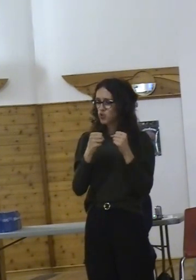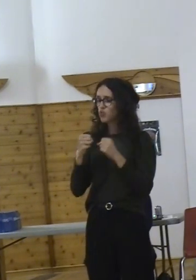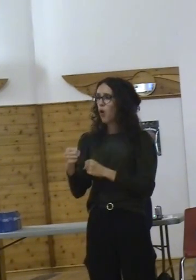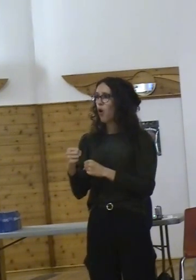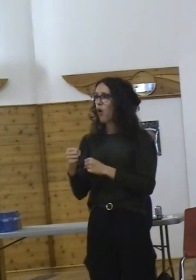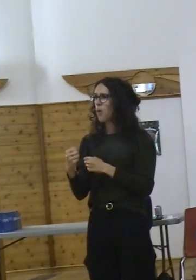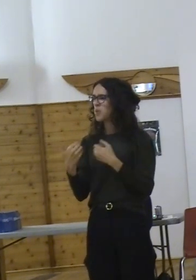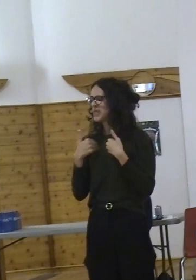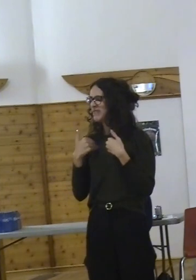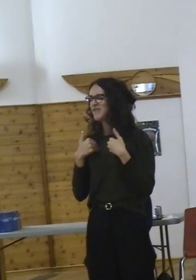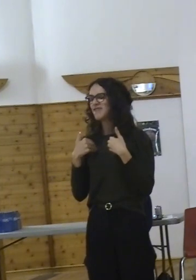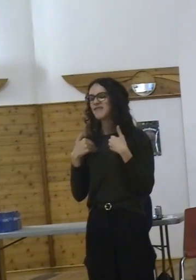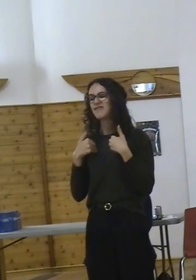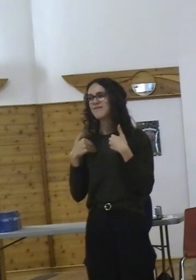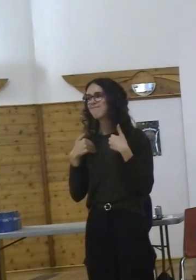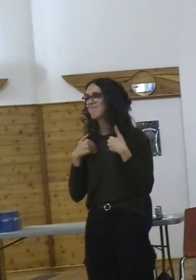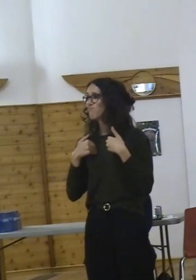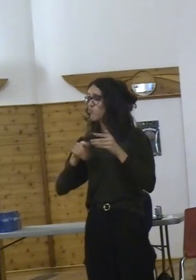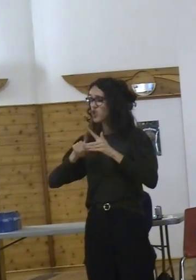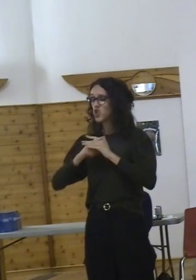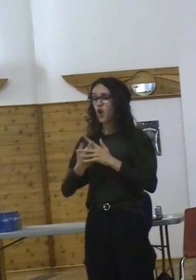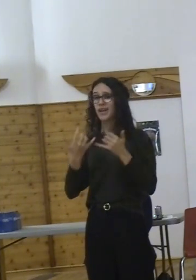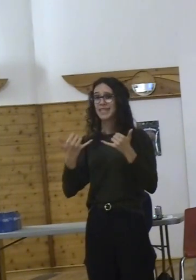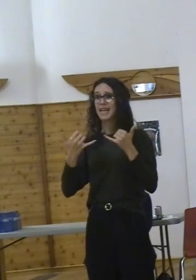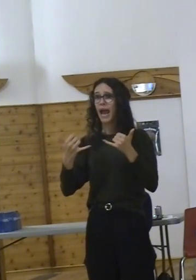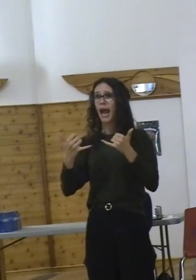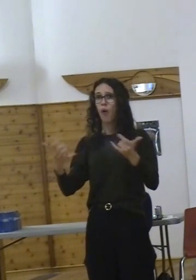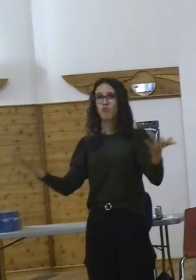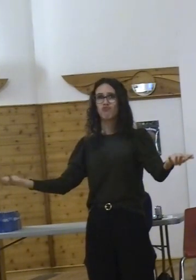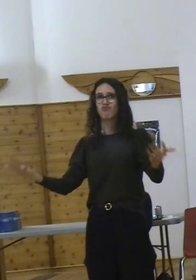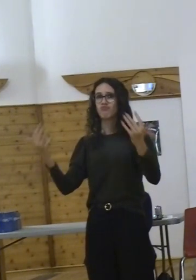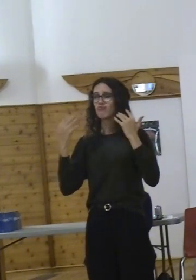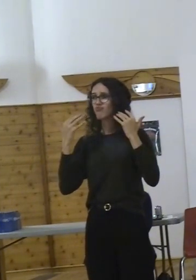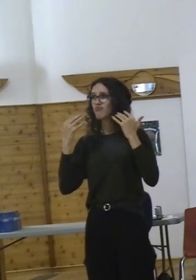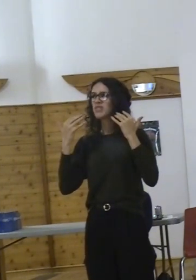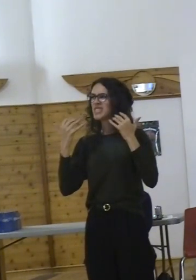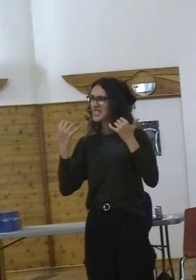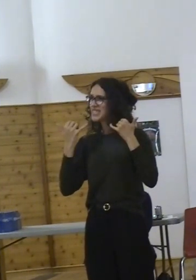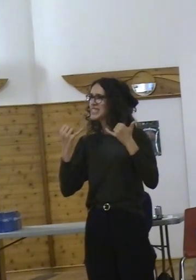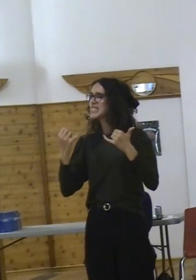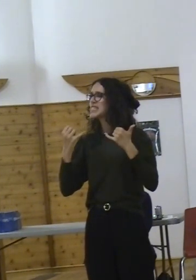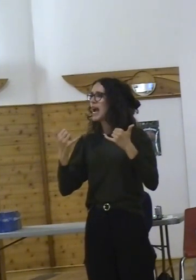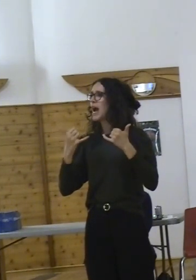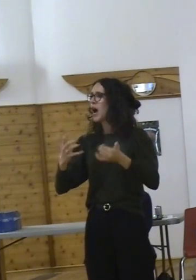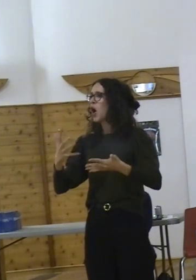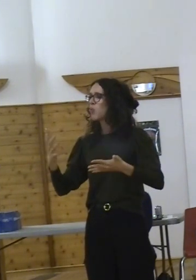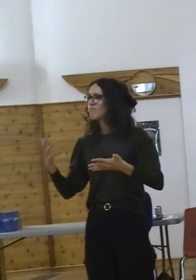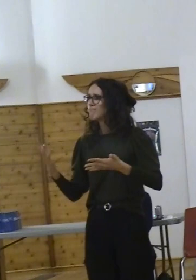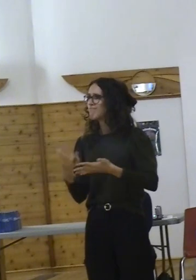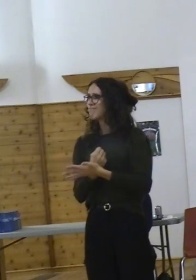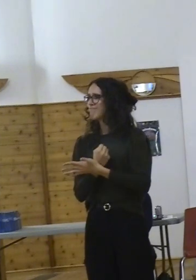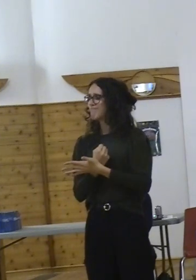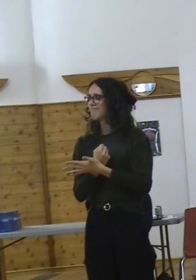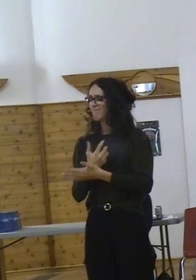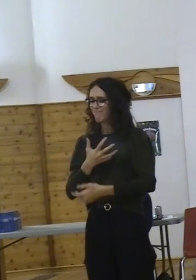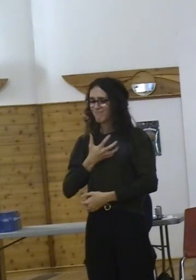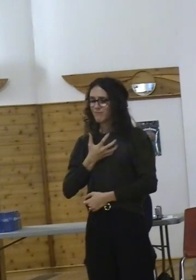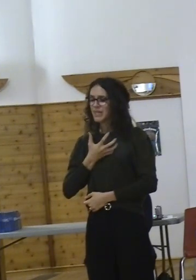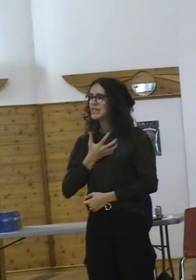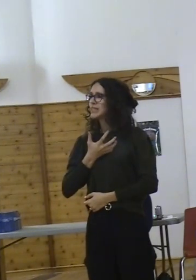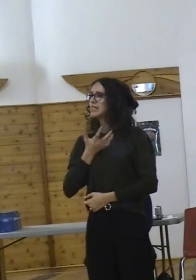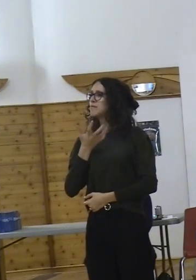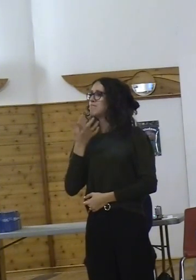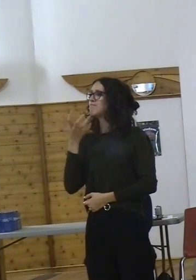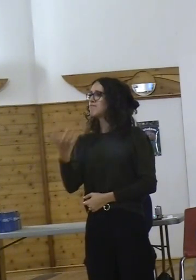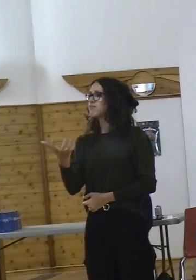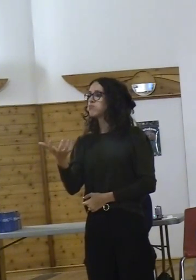Starting tonight as the world watches us speak our truths from the heart of Turtle Island.